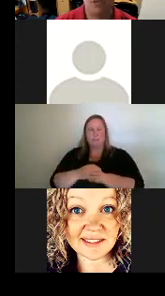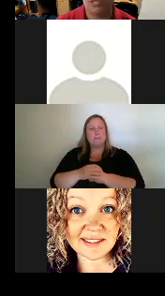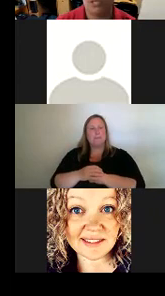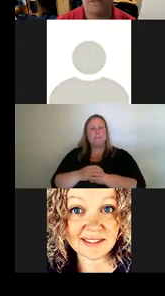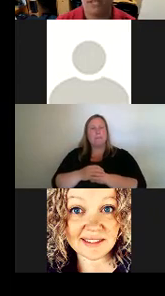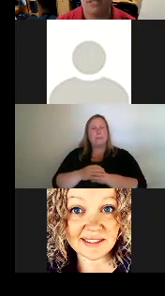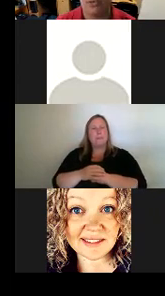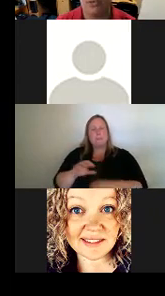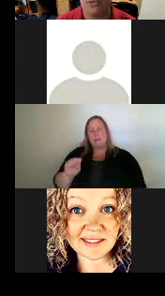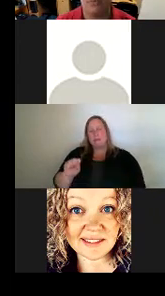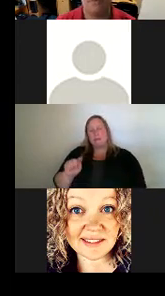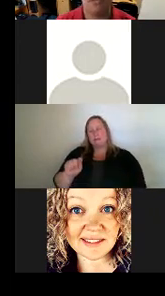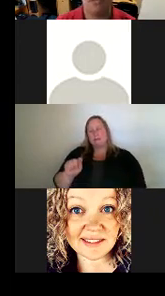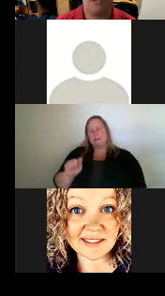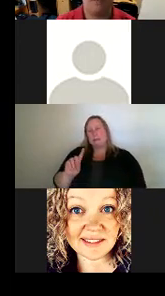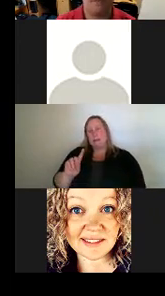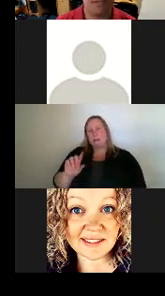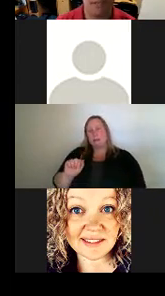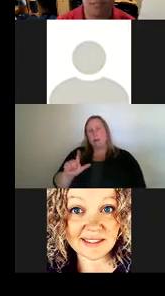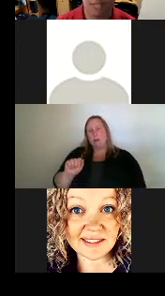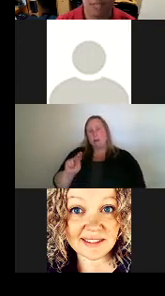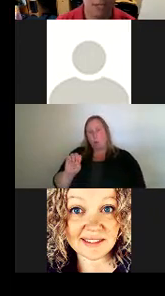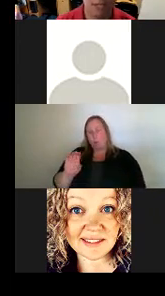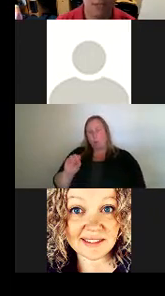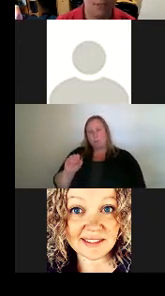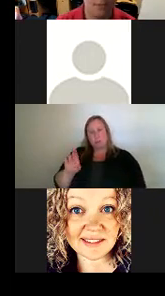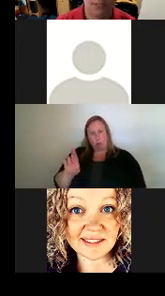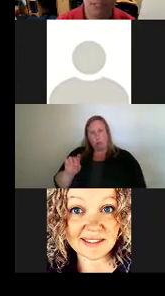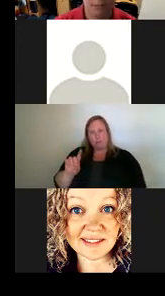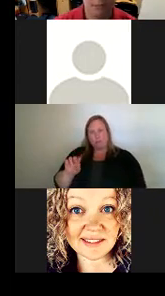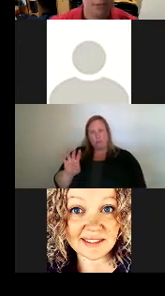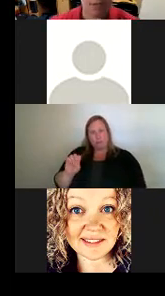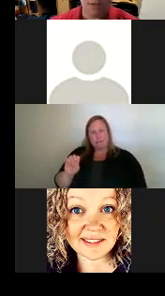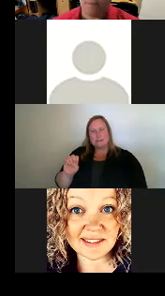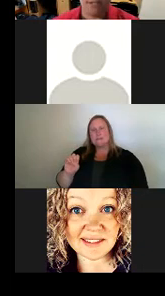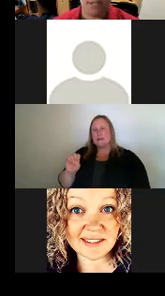WE HAVE STAND-ALONE OCR DEVICES. THOSE WOULD BE DEVICES THAT TYPICALLY ARE OFF BY ITSELF.